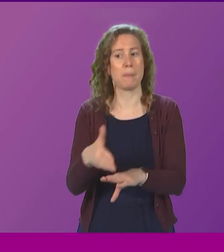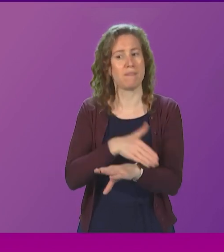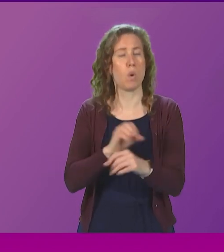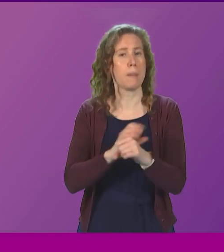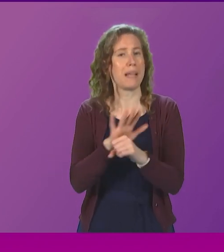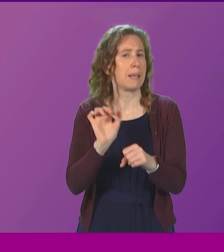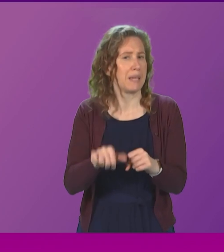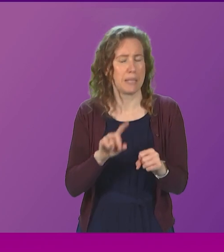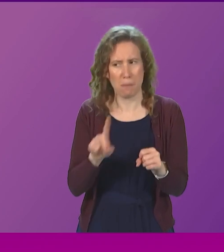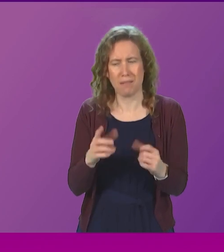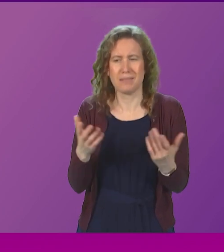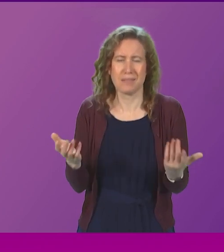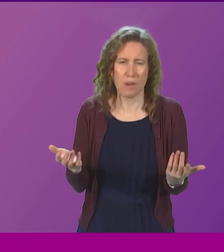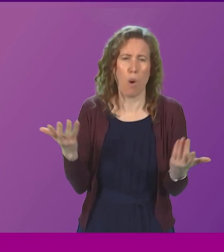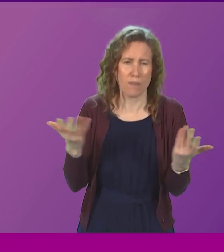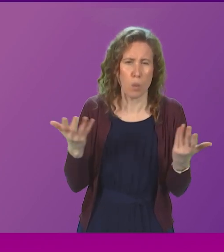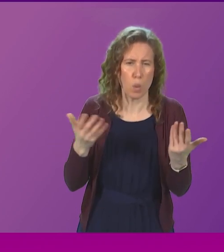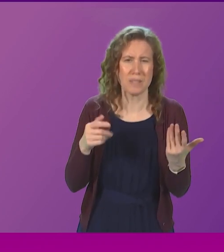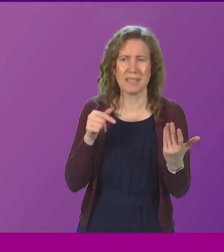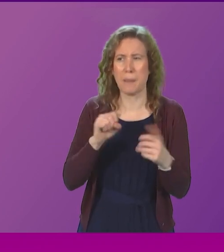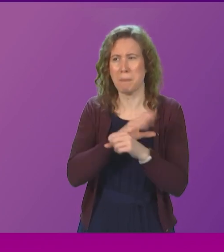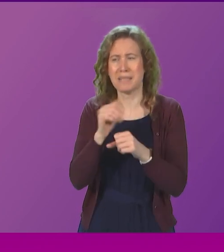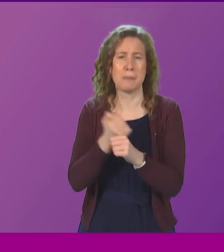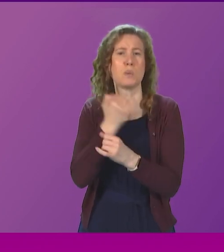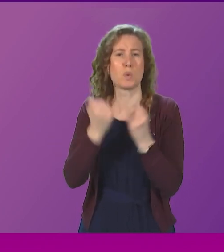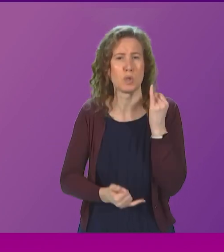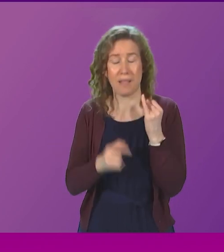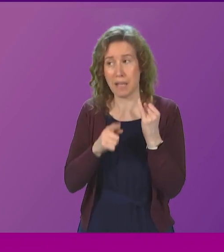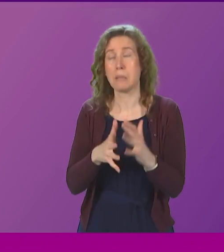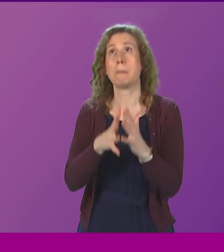that, by any objective measure, the pandemic, which has been the biggest shock that our